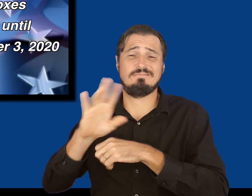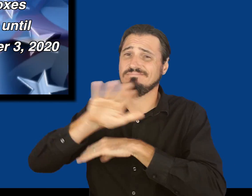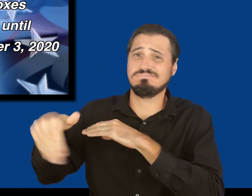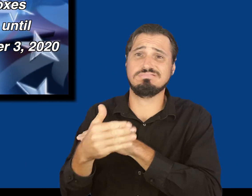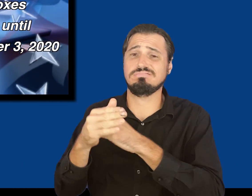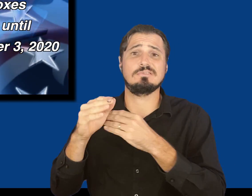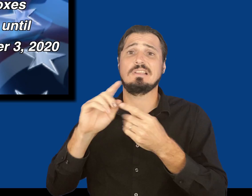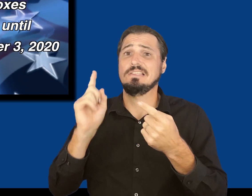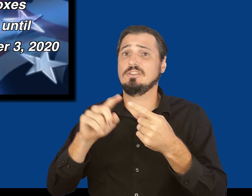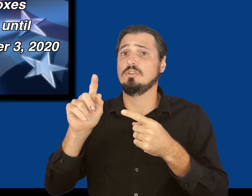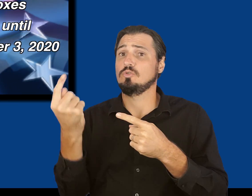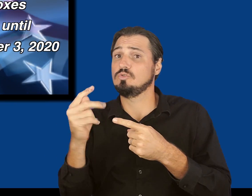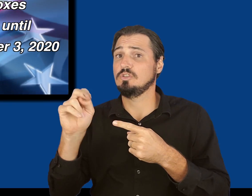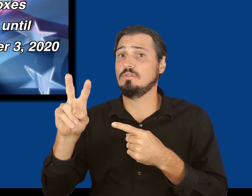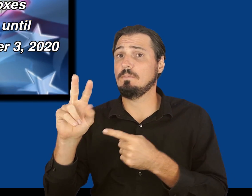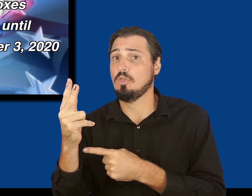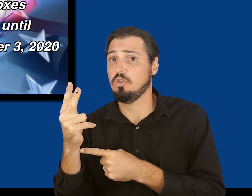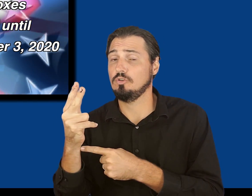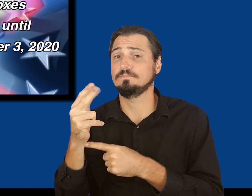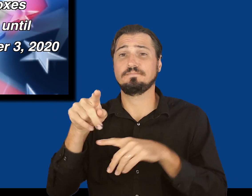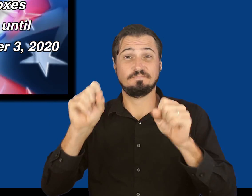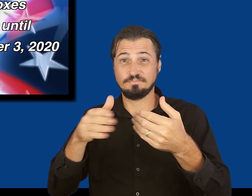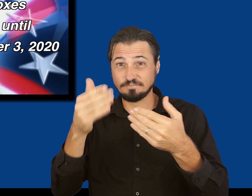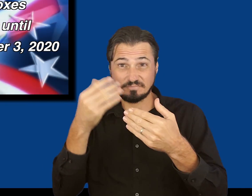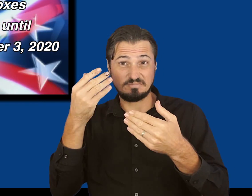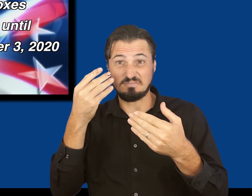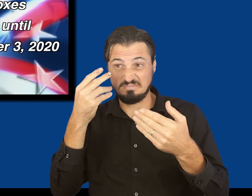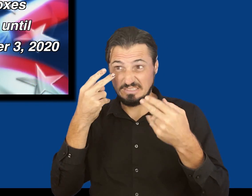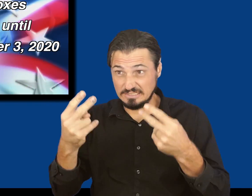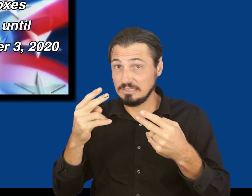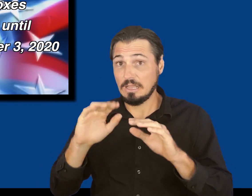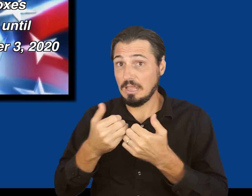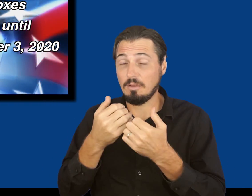On Tuesday, November 3rd. They are easily identified by purple badging